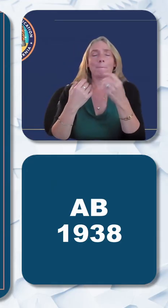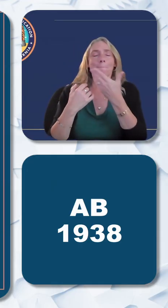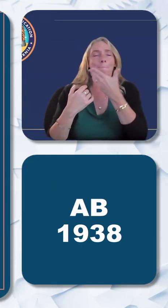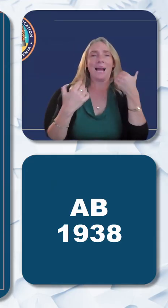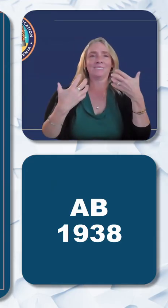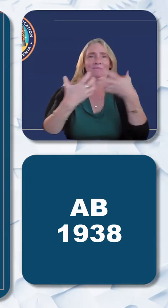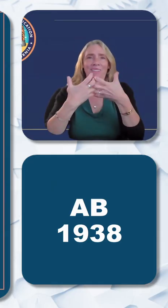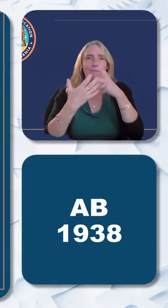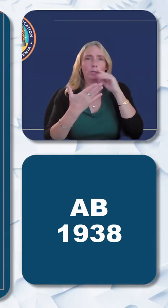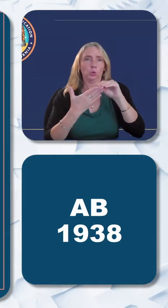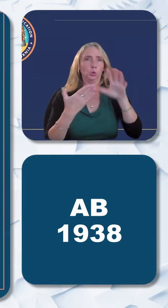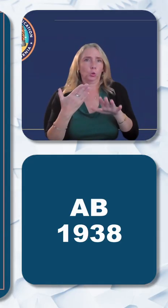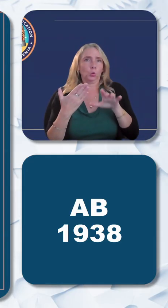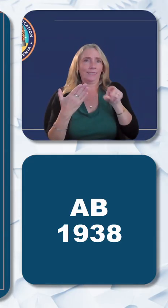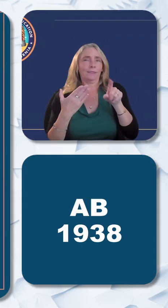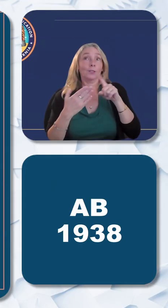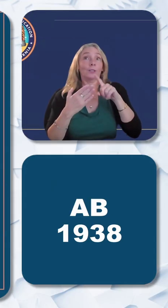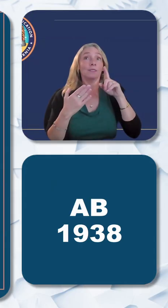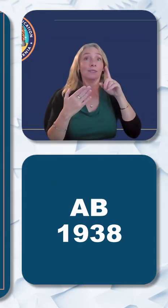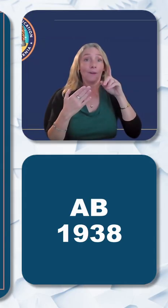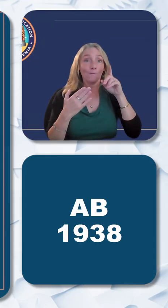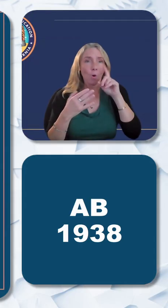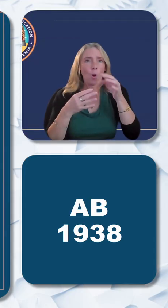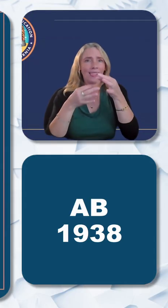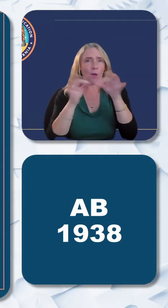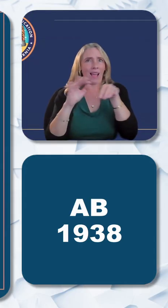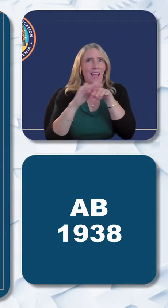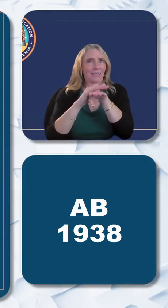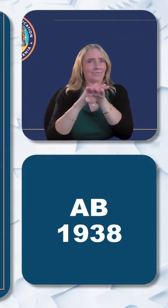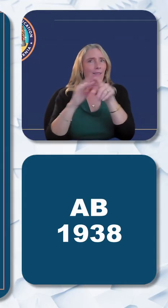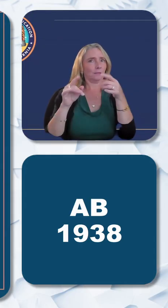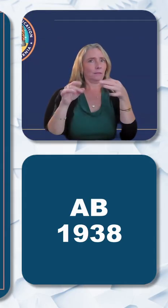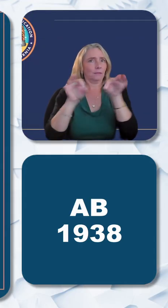and what's best for them, and which program is the best fit for that student.